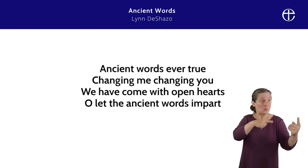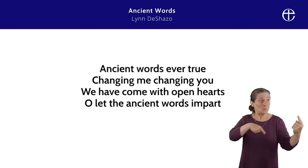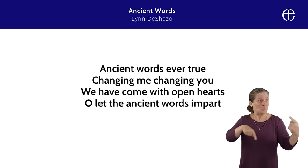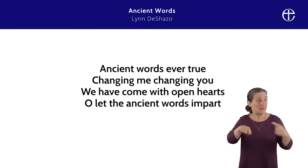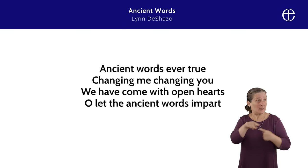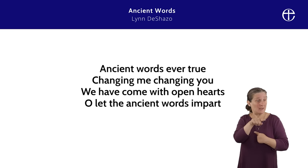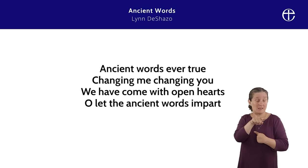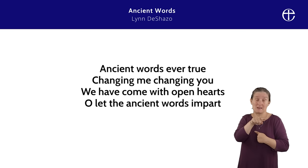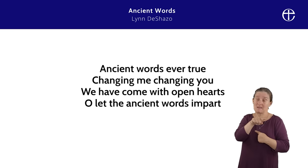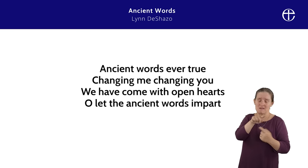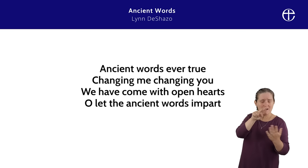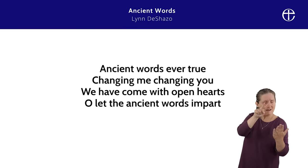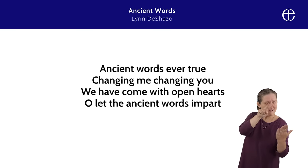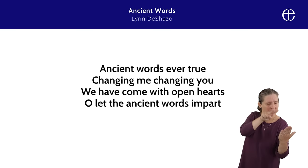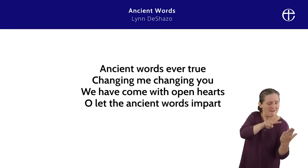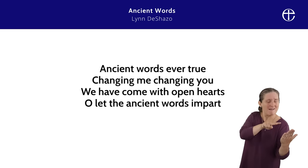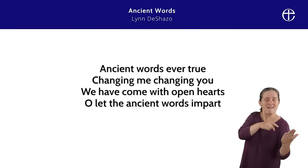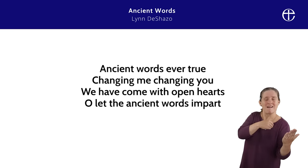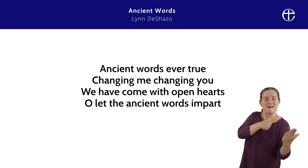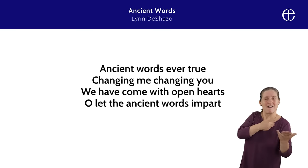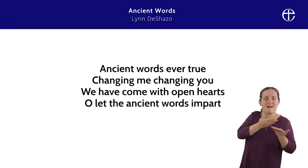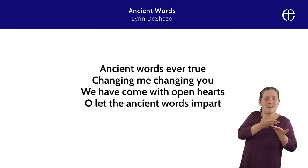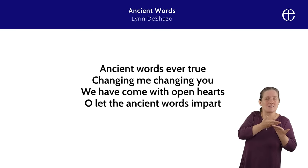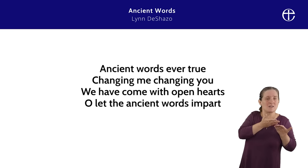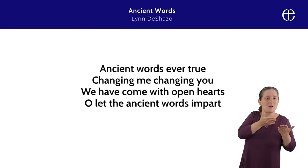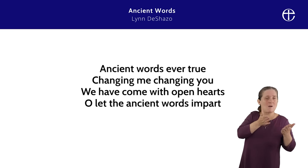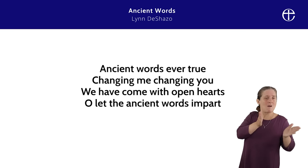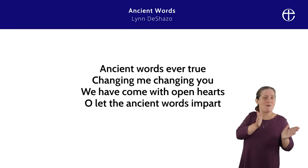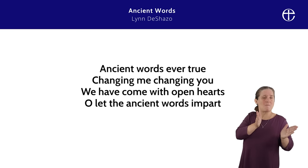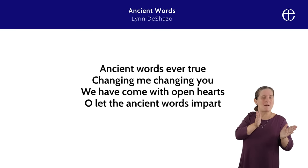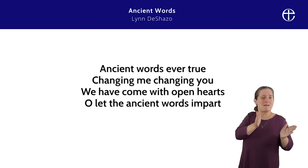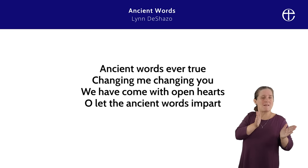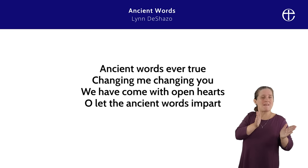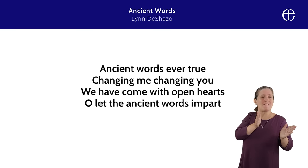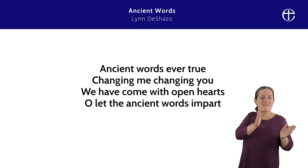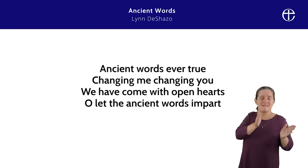We have come with open hearts